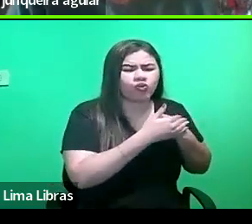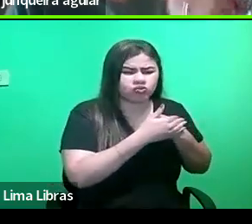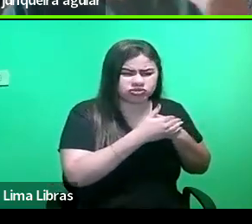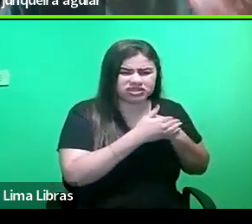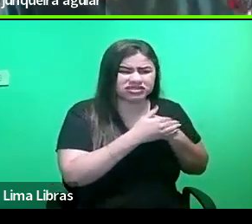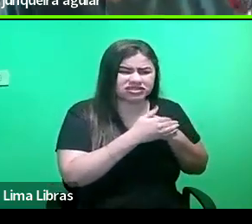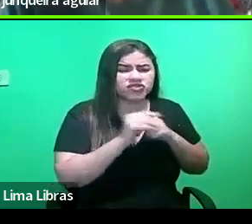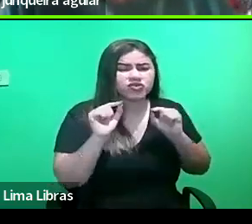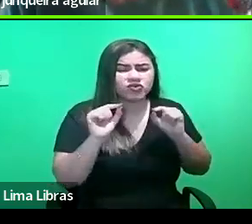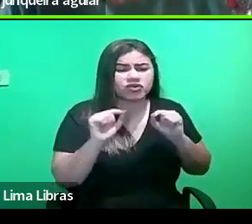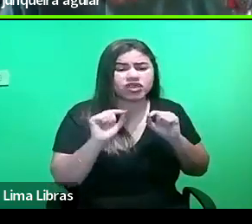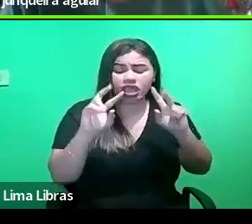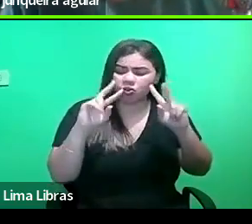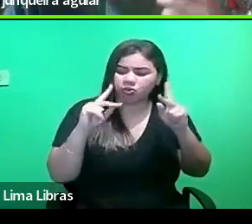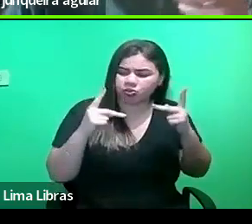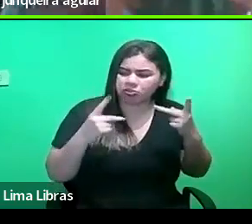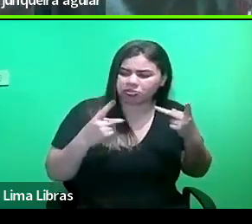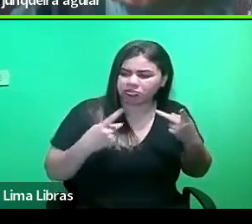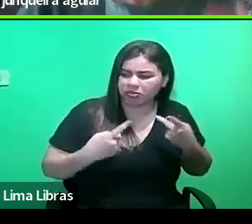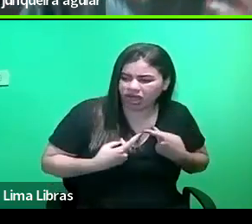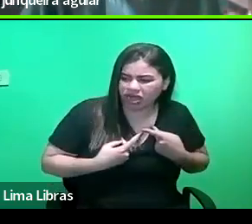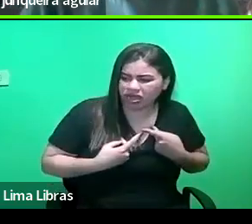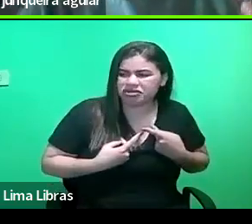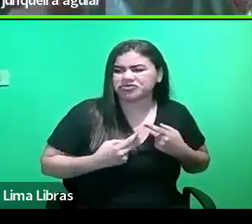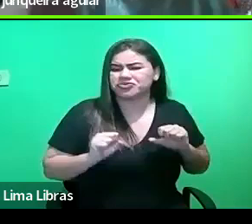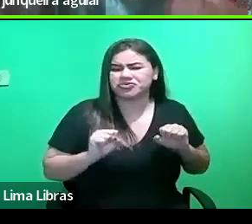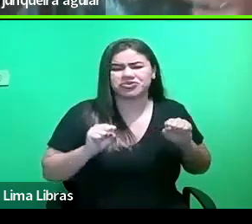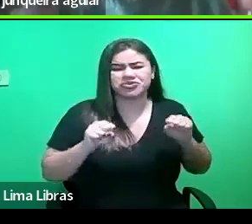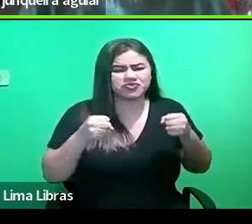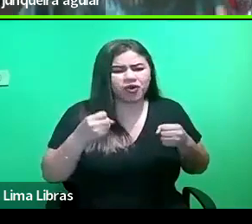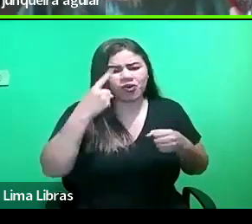me? step back from? of course, a